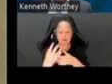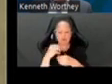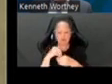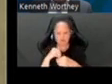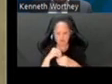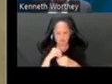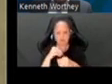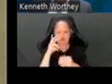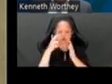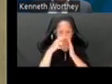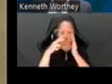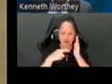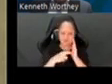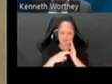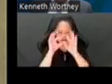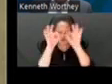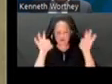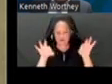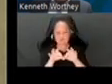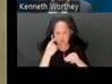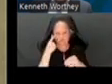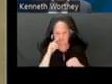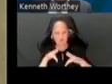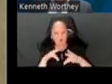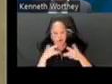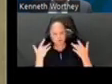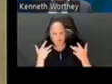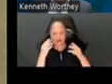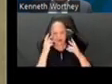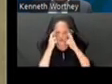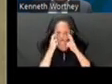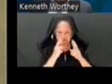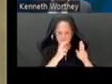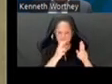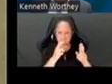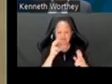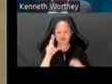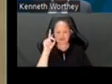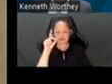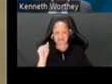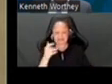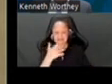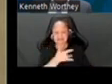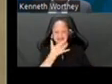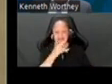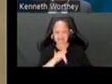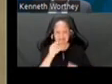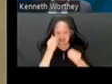registration forms and respect and disability sensitivity information. Again, there's a